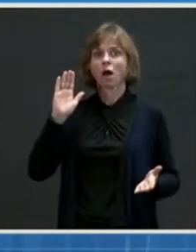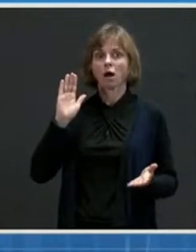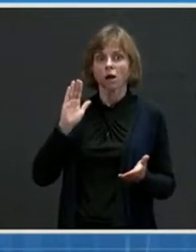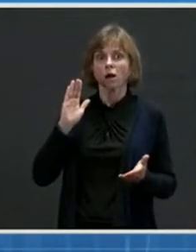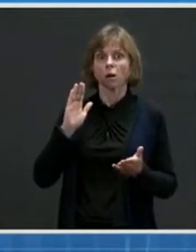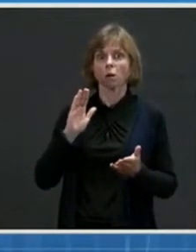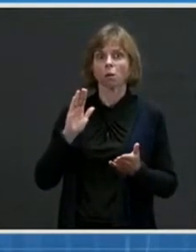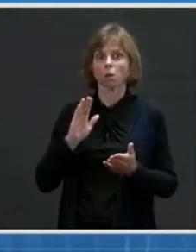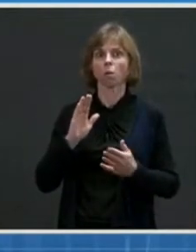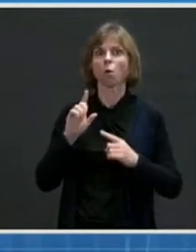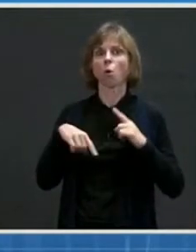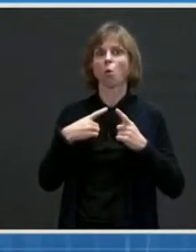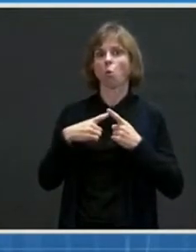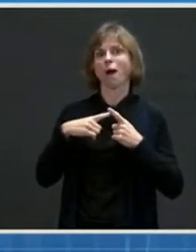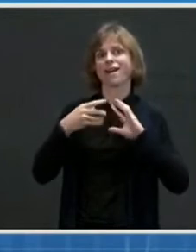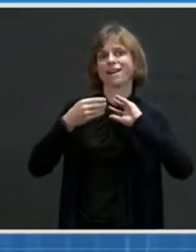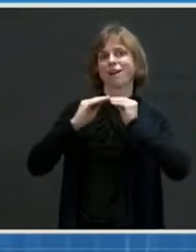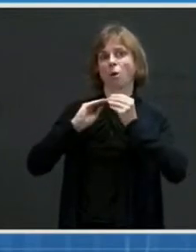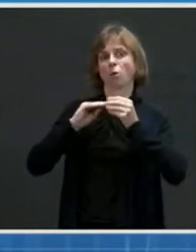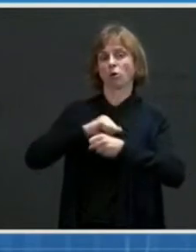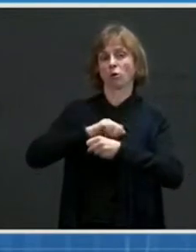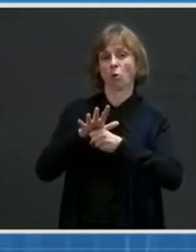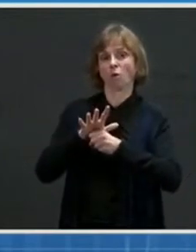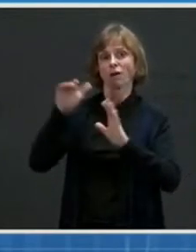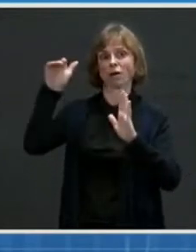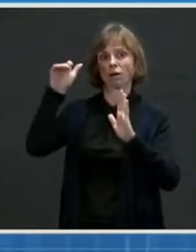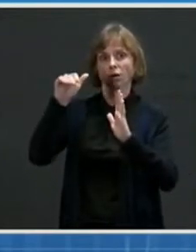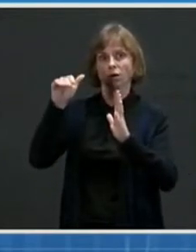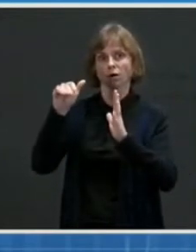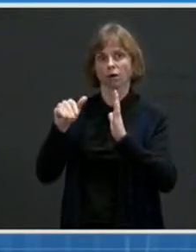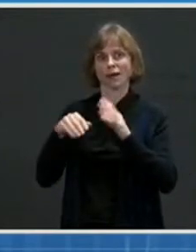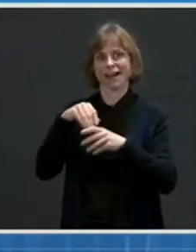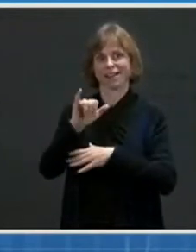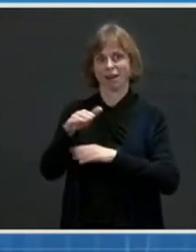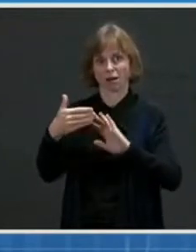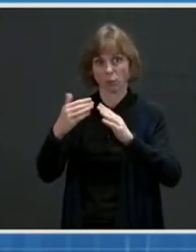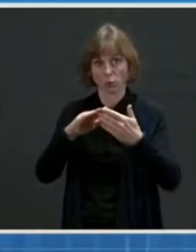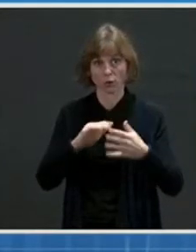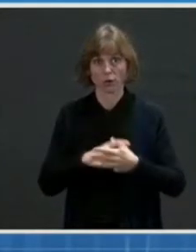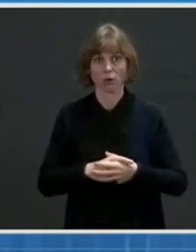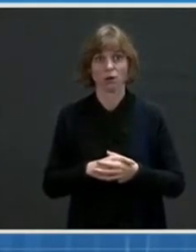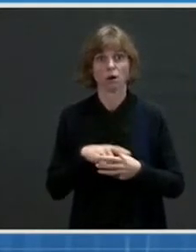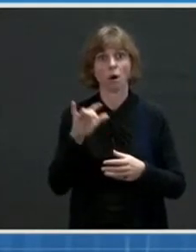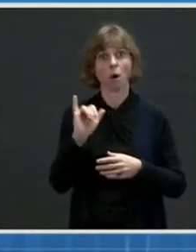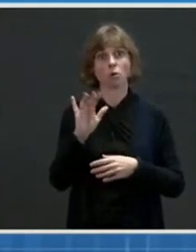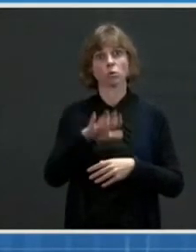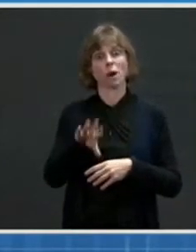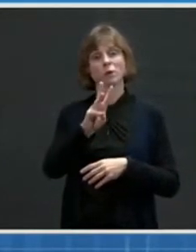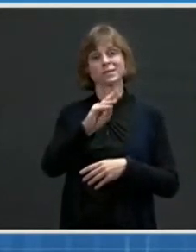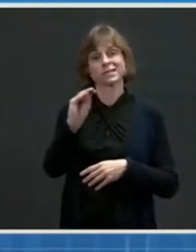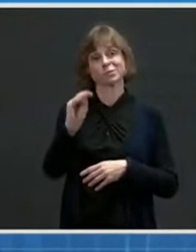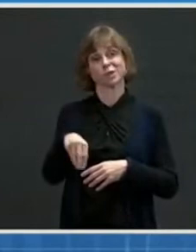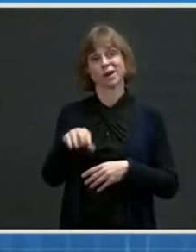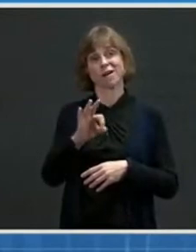RECOGNIZE ARE VERY CHALLENGING, CAN BE RELAXED AS COMMUNITY RATES COME DOWN.